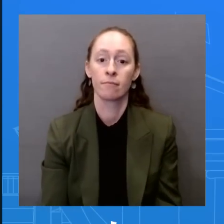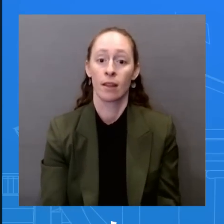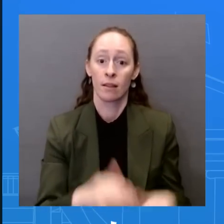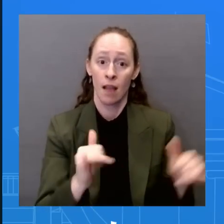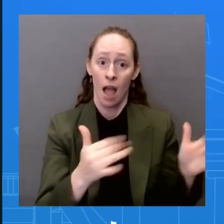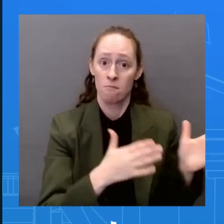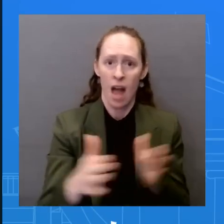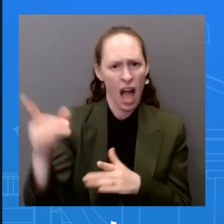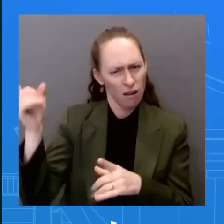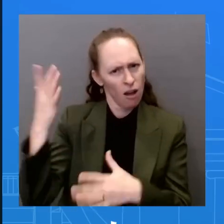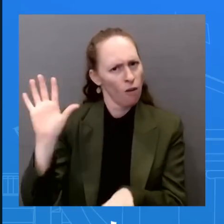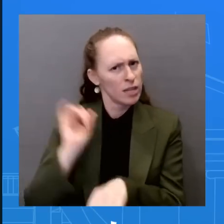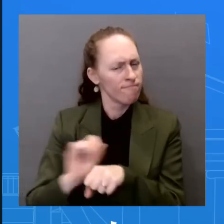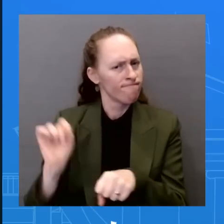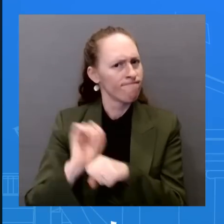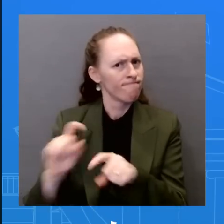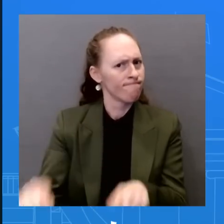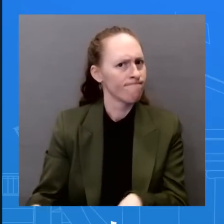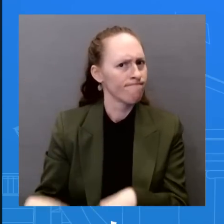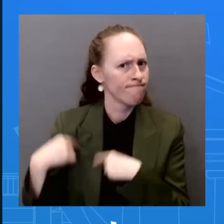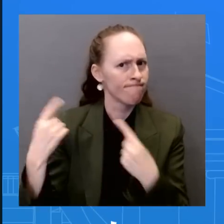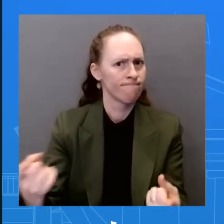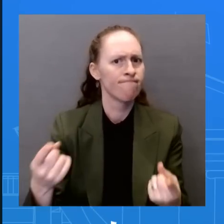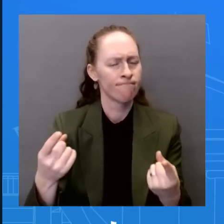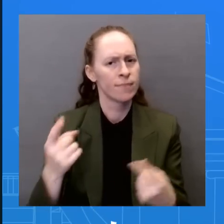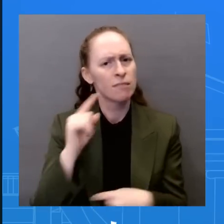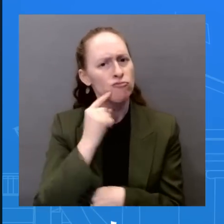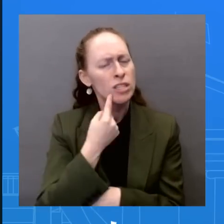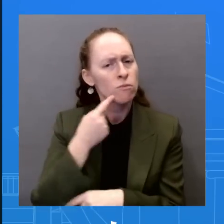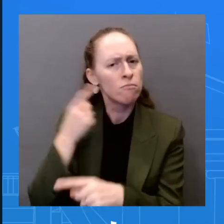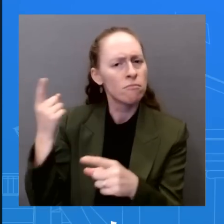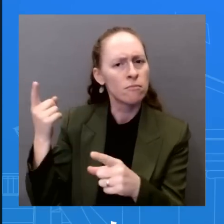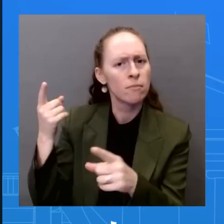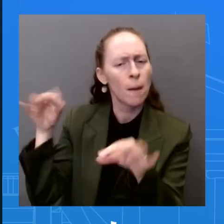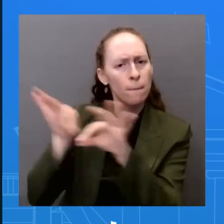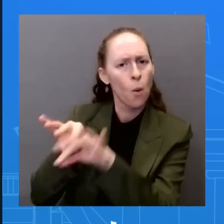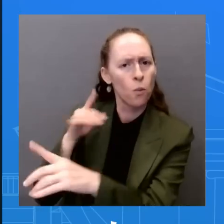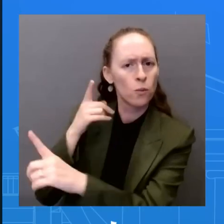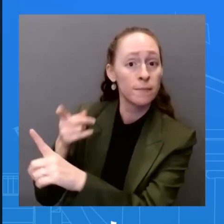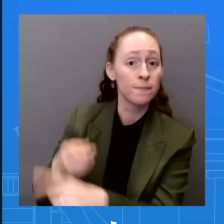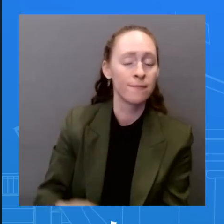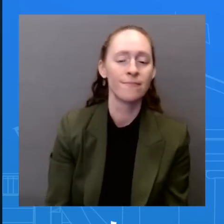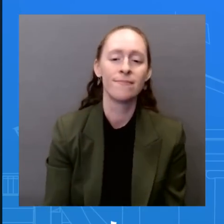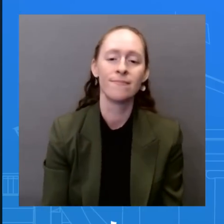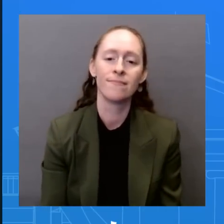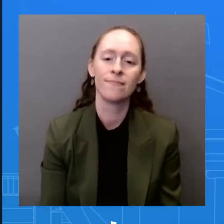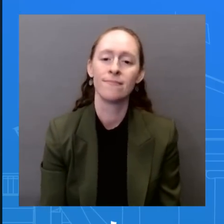And -- and we're going to continue. We have worked closely with groups and organizations